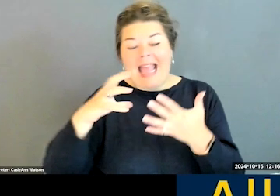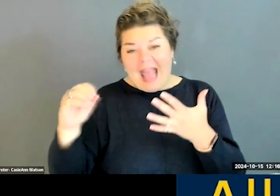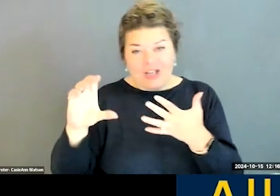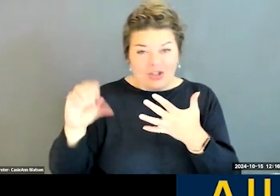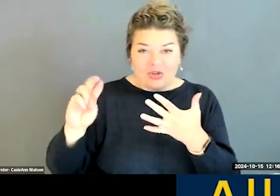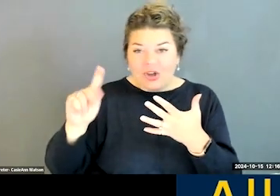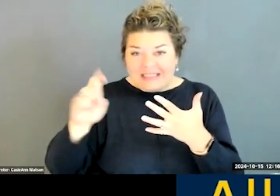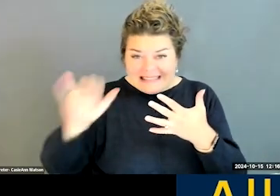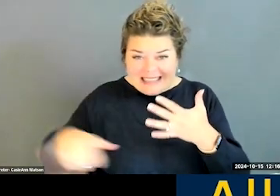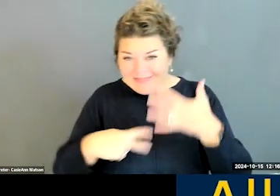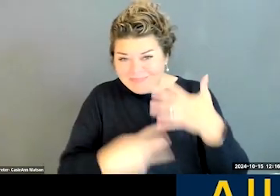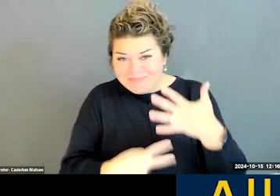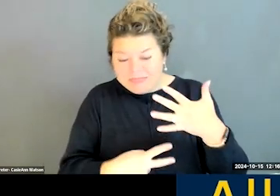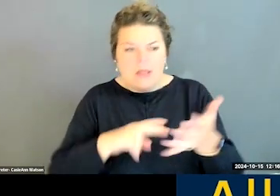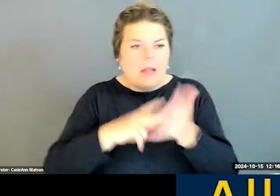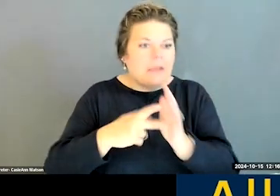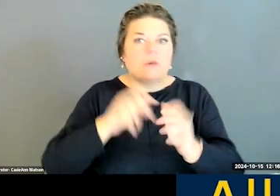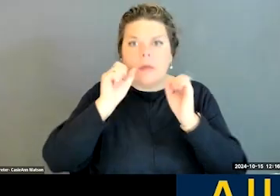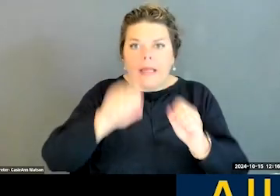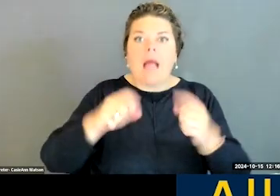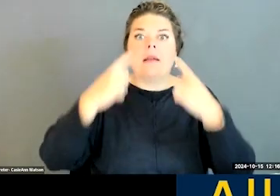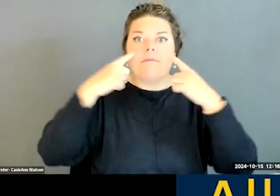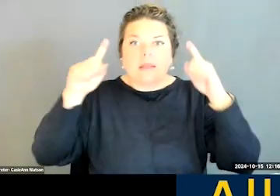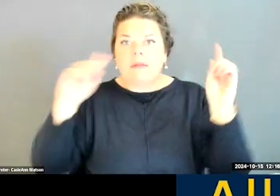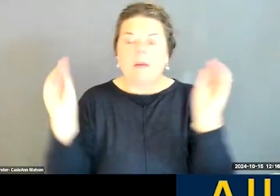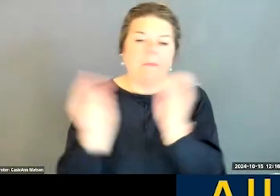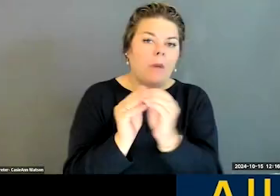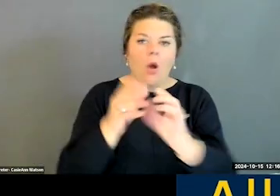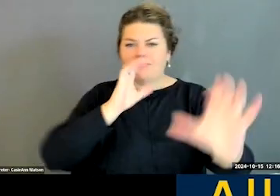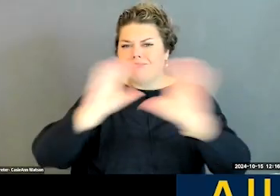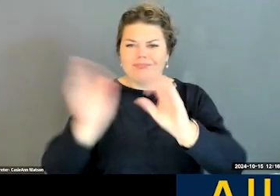because we can all communicate more effectively our own needs, our wants, and our thoughts.